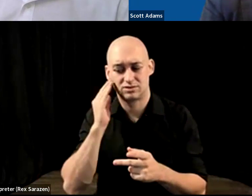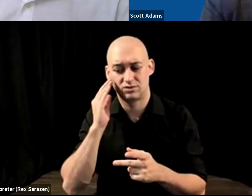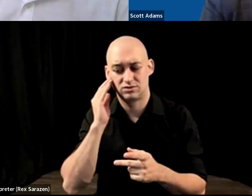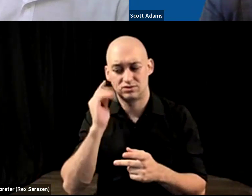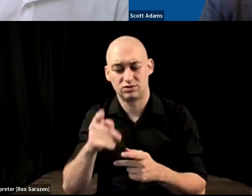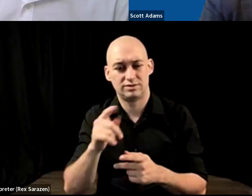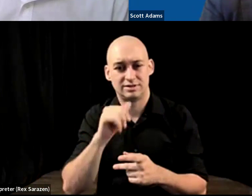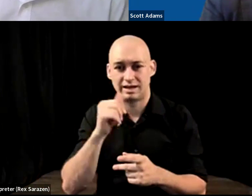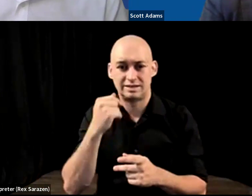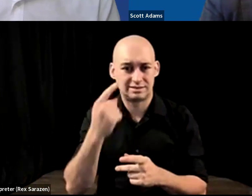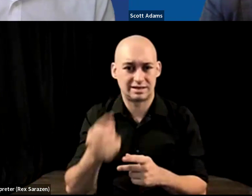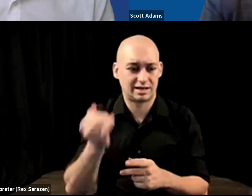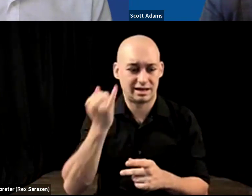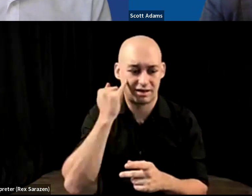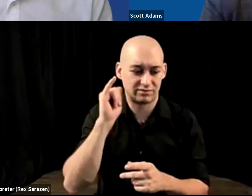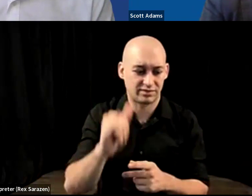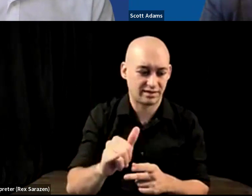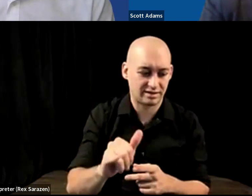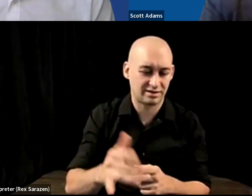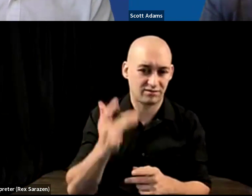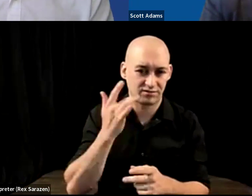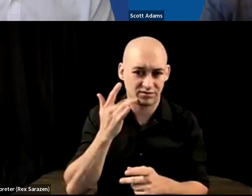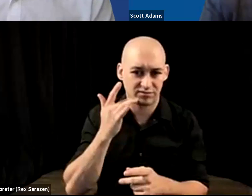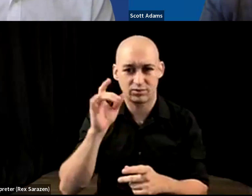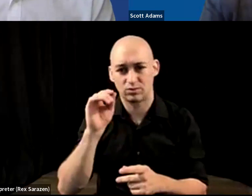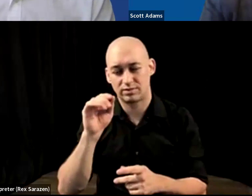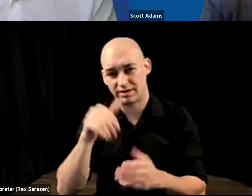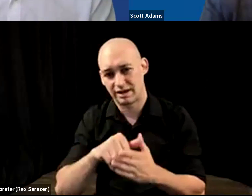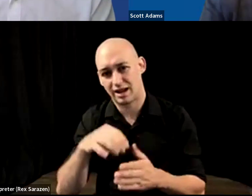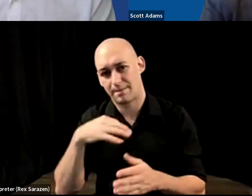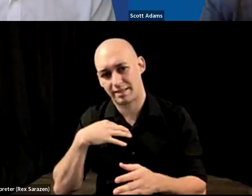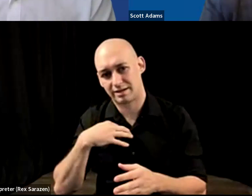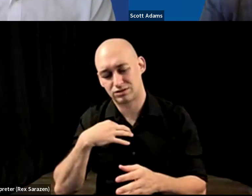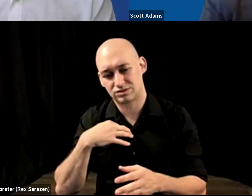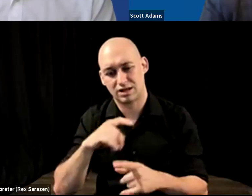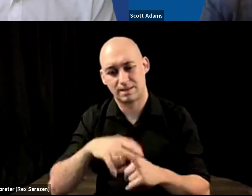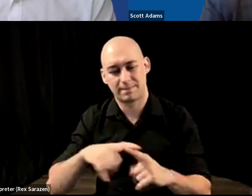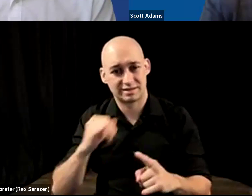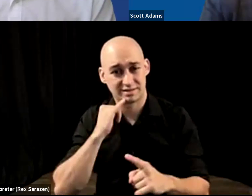whether or not that would be favorable in an application but is it fair to say that